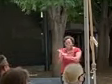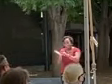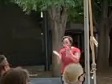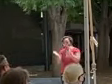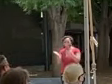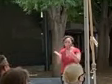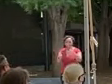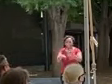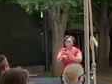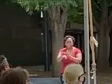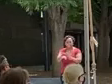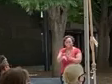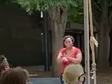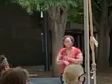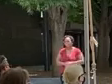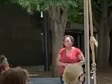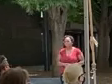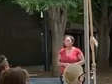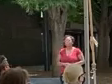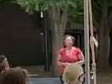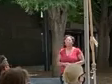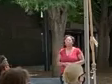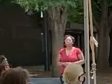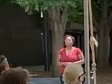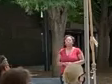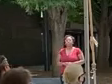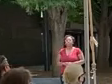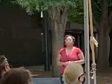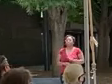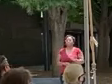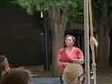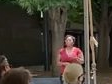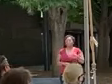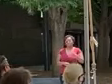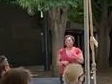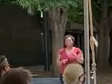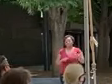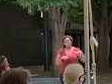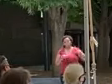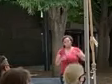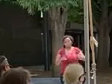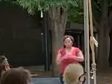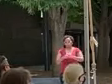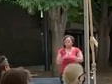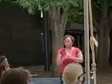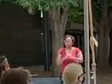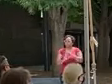While these upgrades were in the works long before COVID-19,